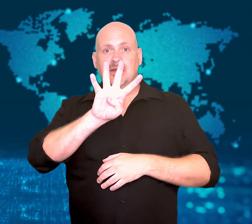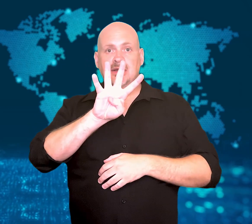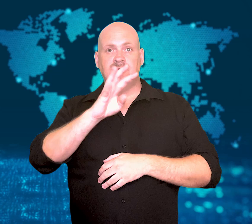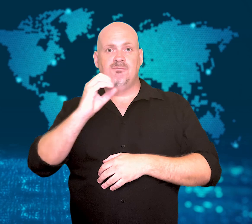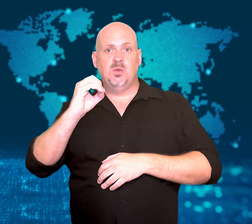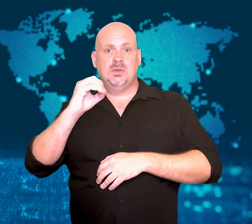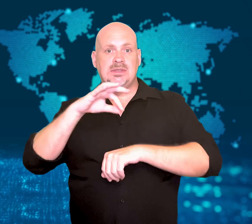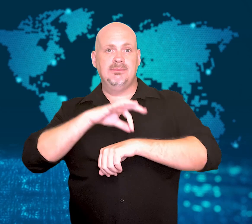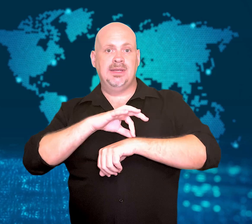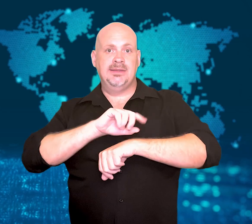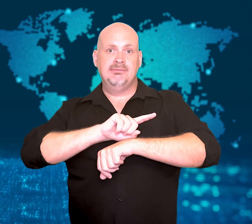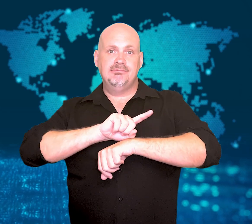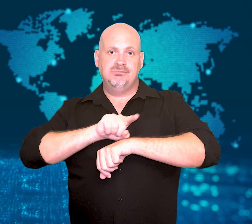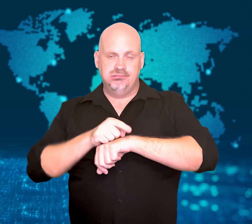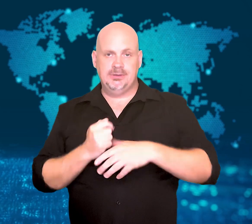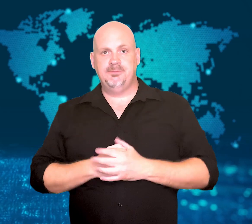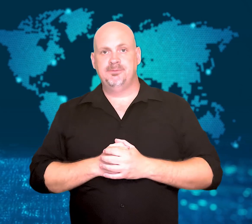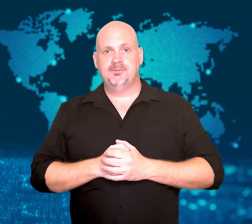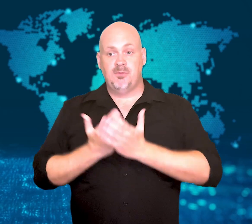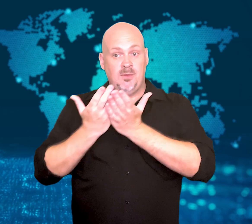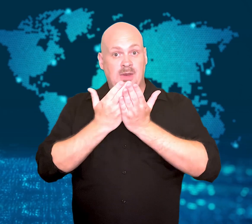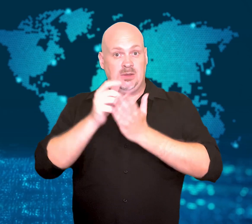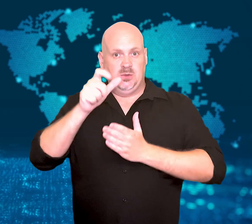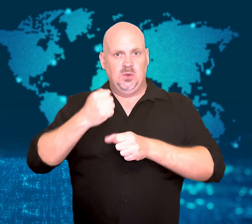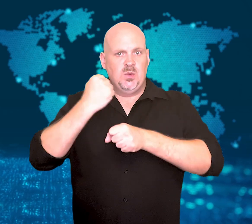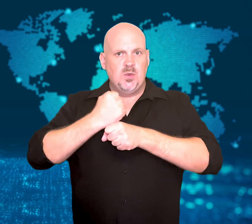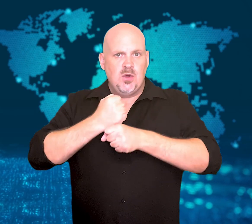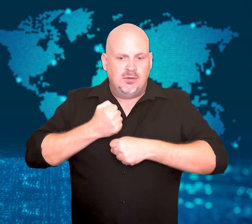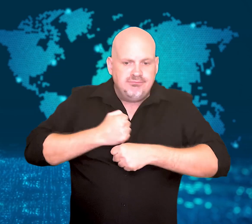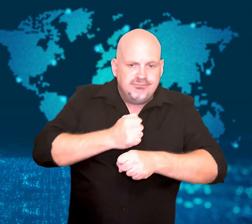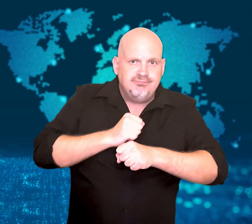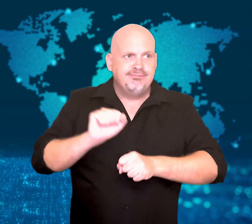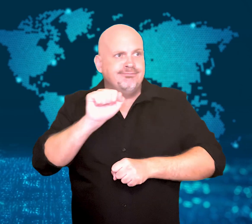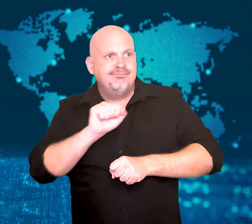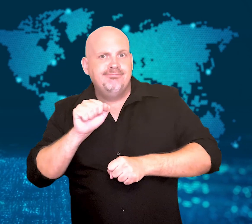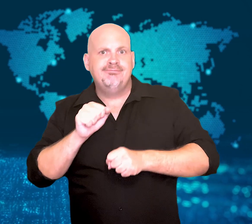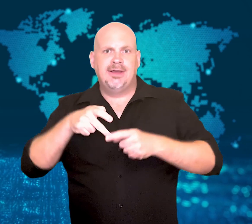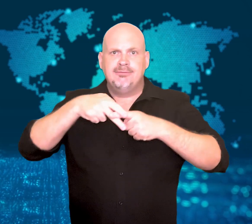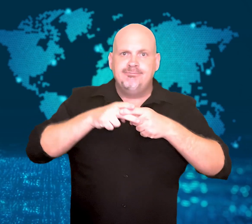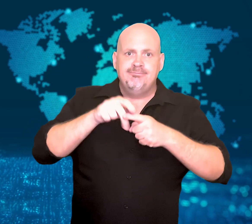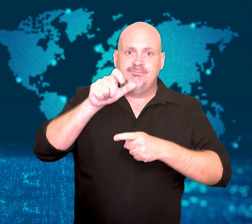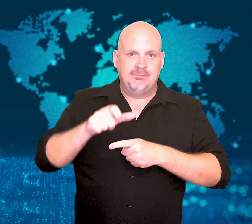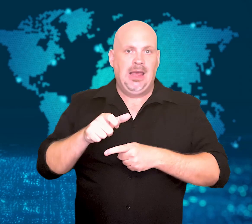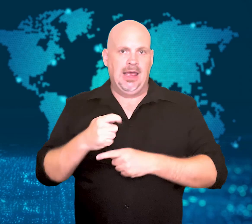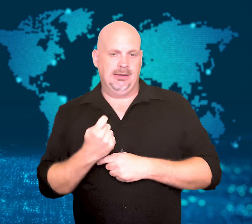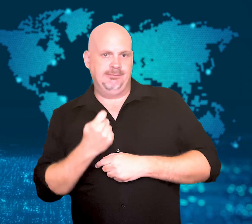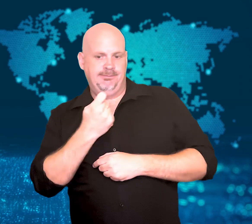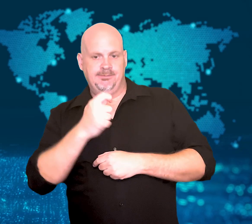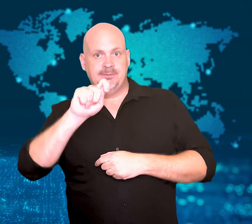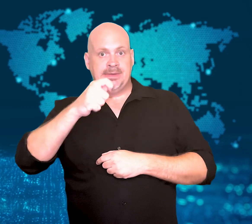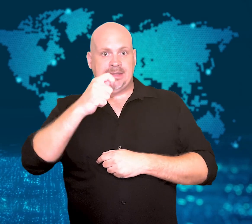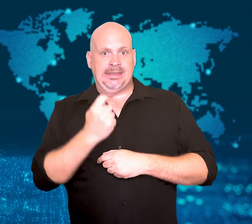as officers stood outside and waited for 40 minutes.